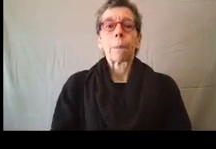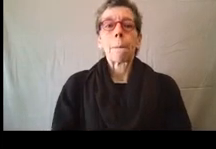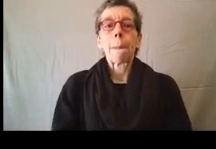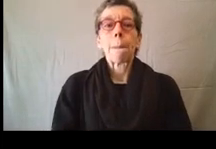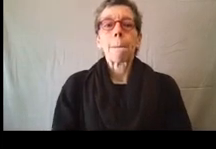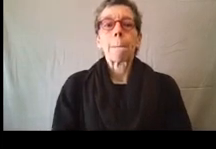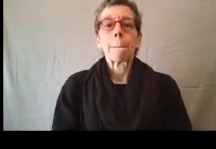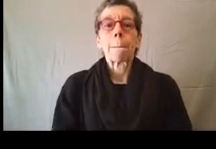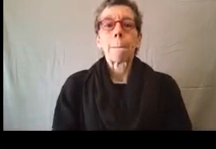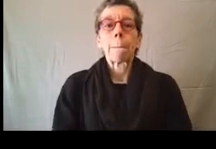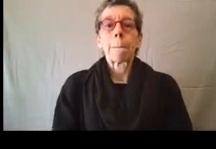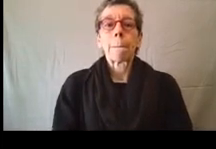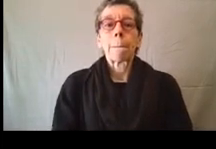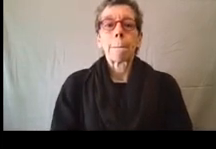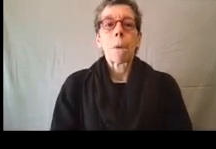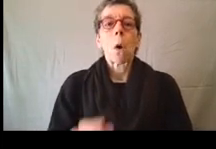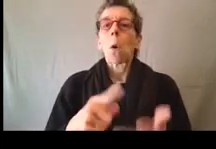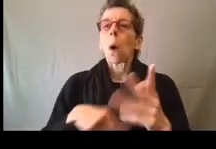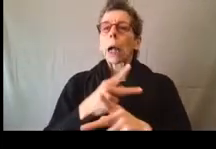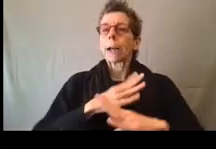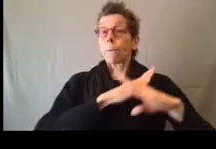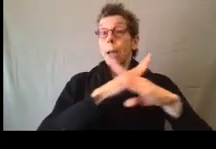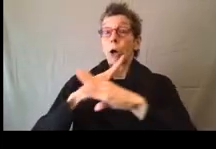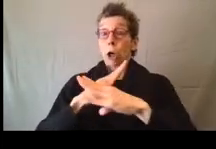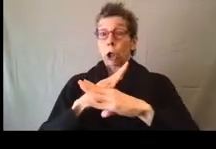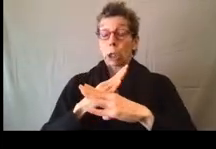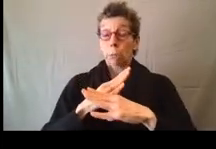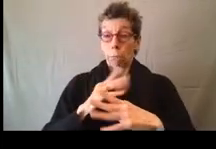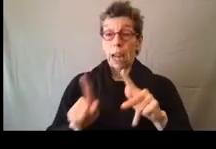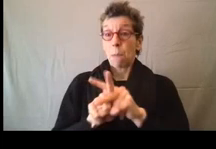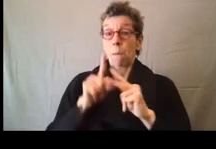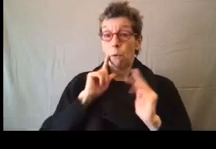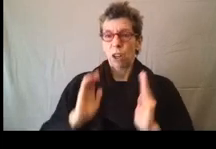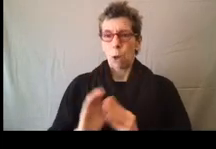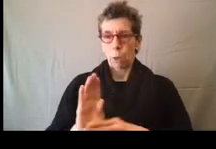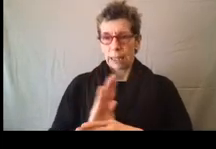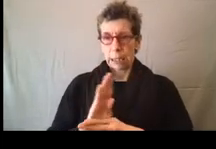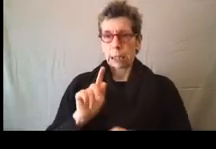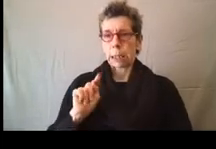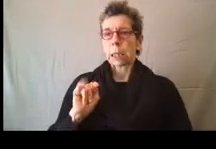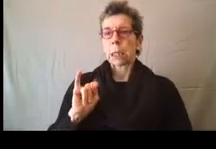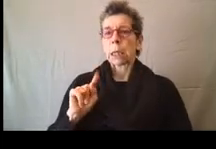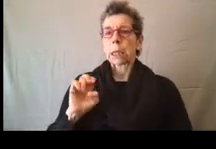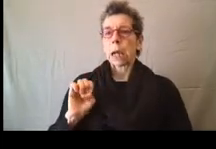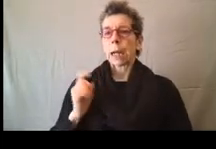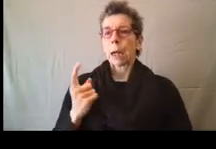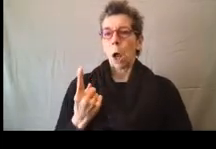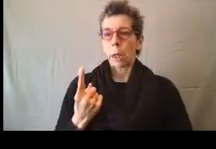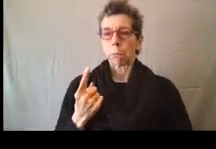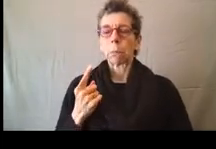to Title I implementation in small businesses. This was to guide the development of the content